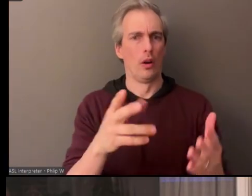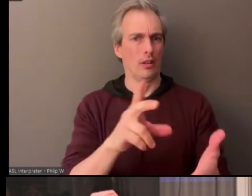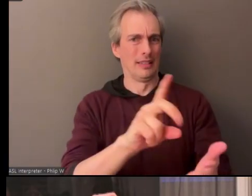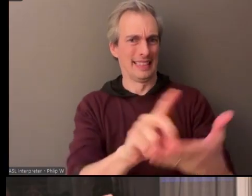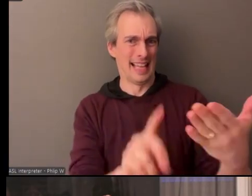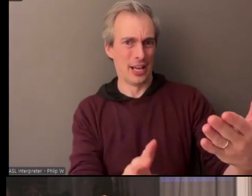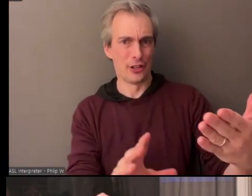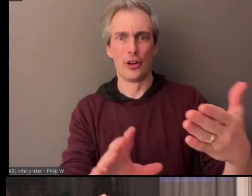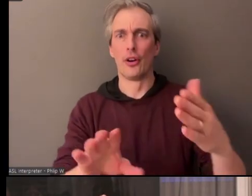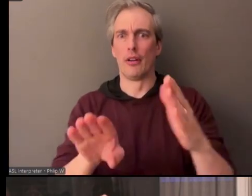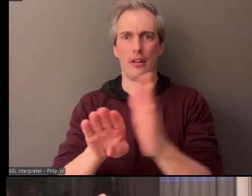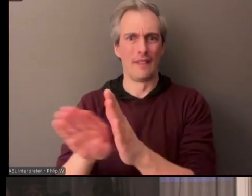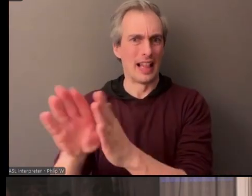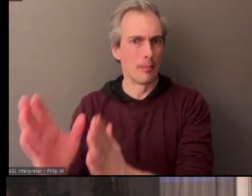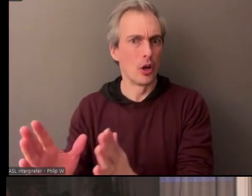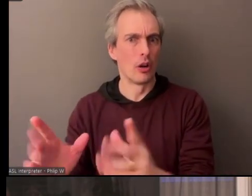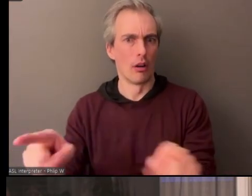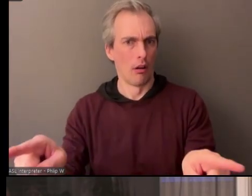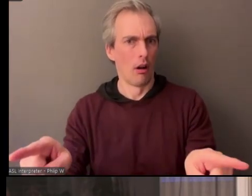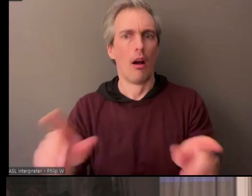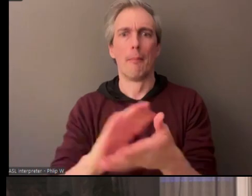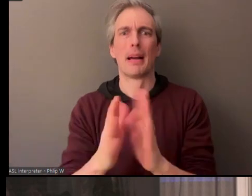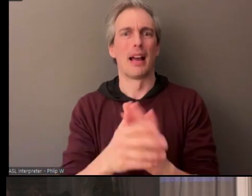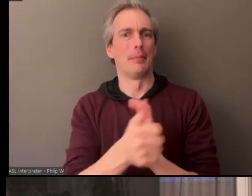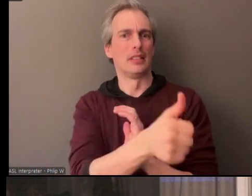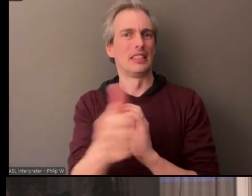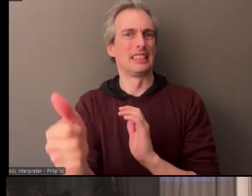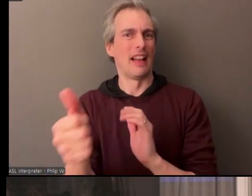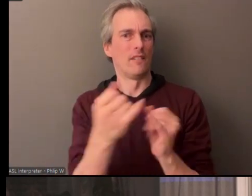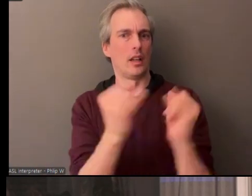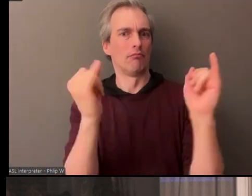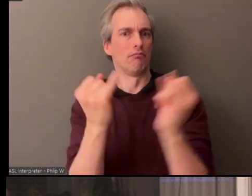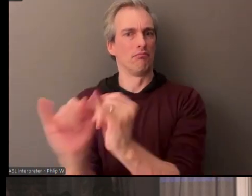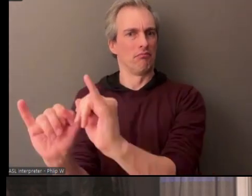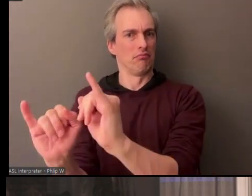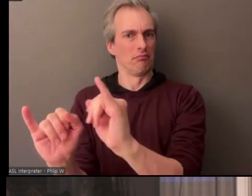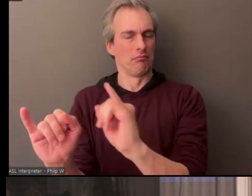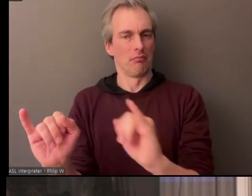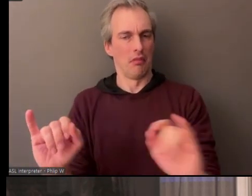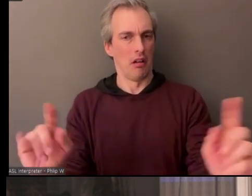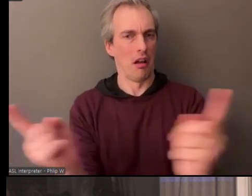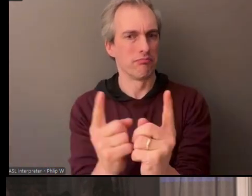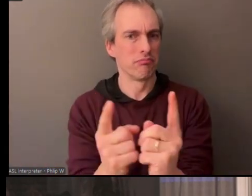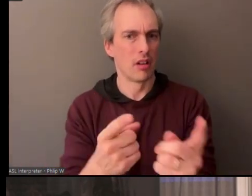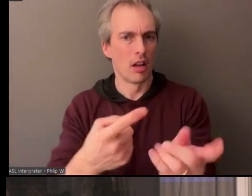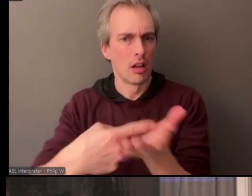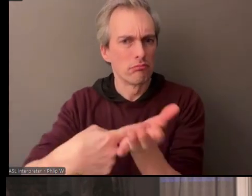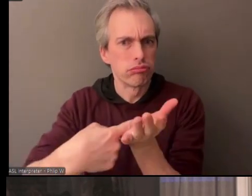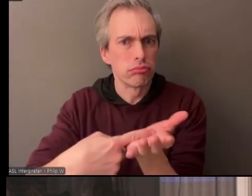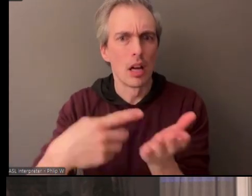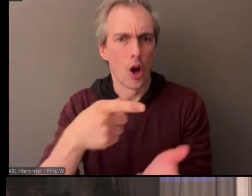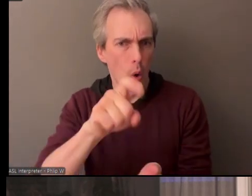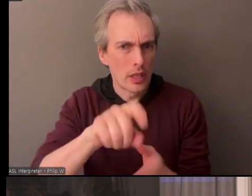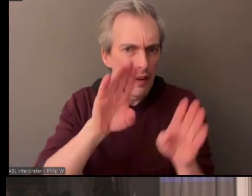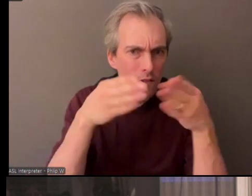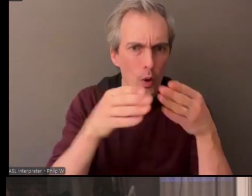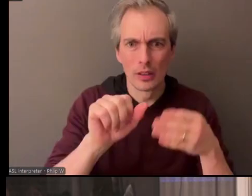You need focus states for these buttons. Hey, you need to figure out what happens when this hits 200% in large text.